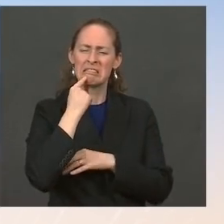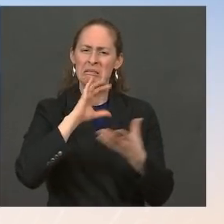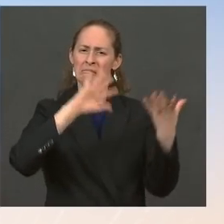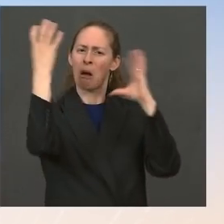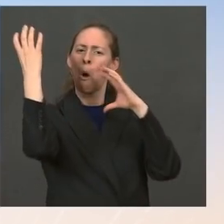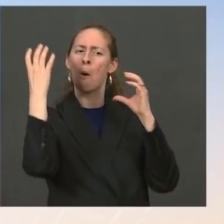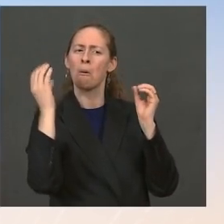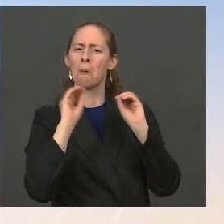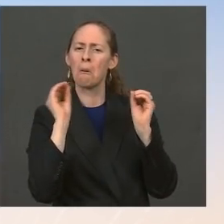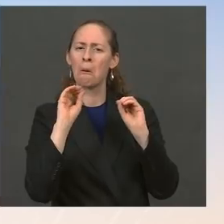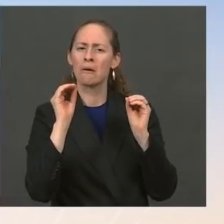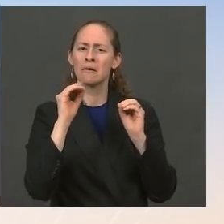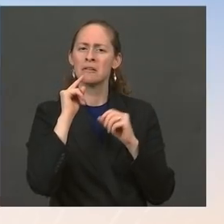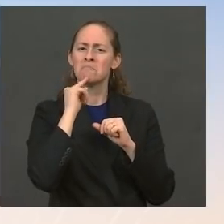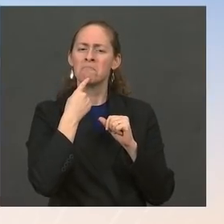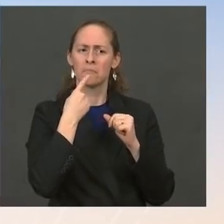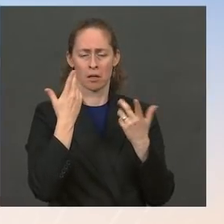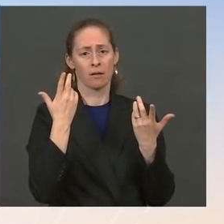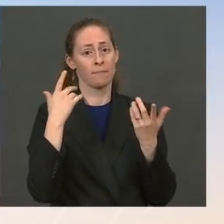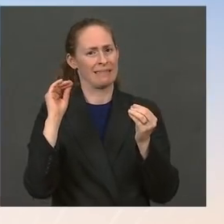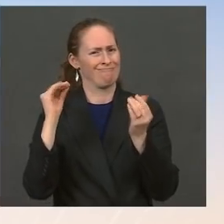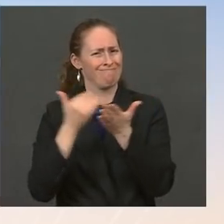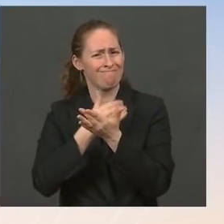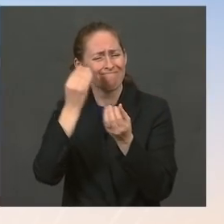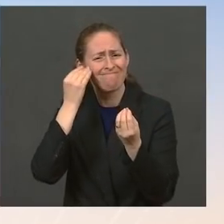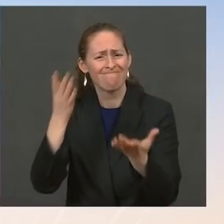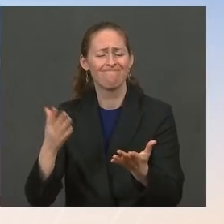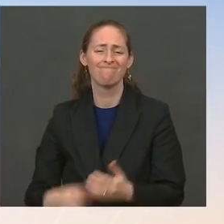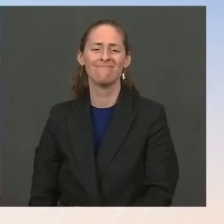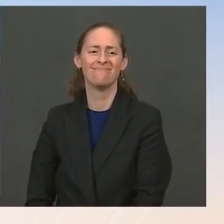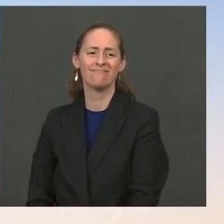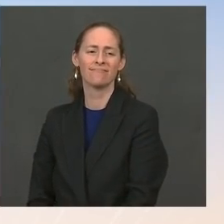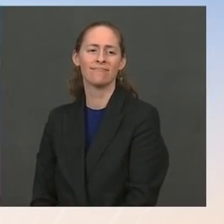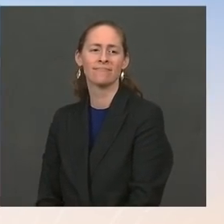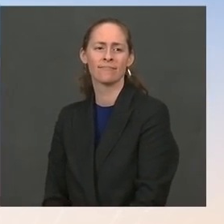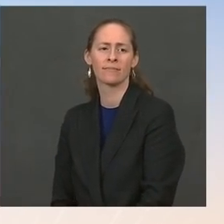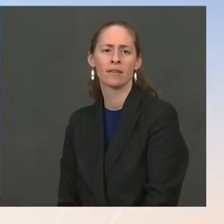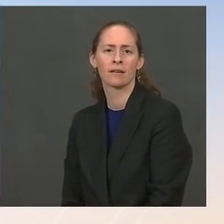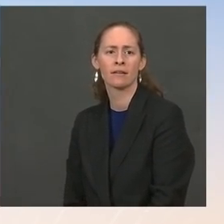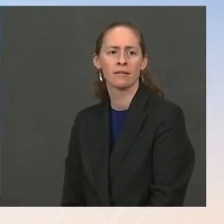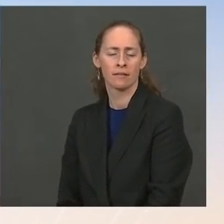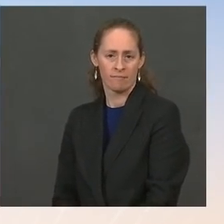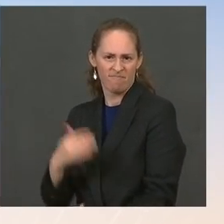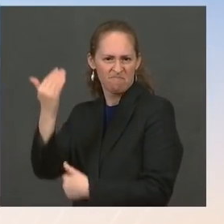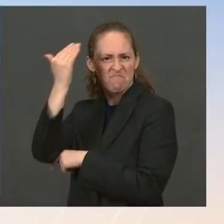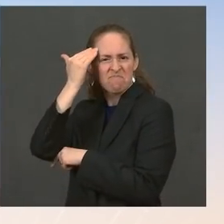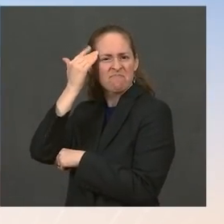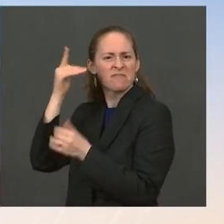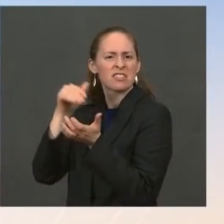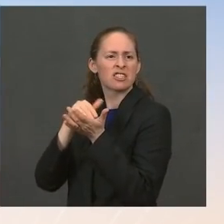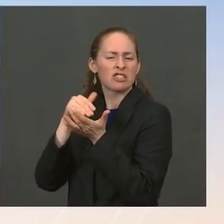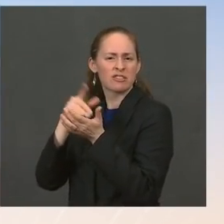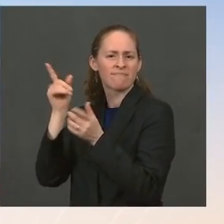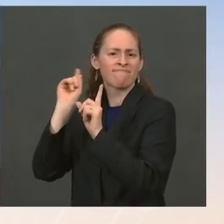on that, today. The Press: Jen, in the wake of the President's physical and on the topic of his health, a new Politico/Morning Consult poll